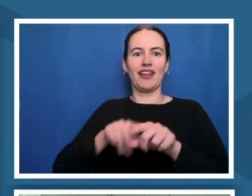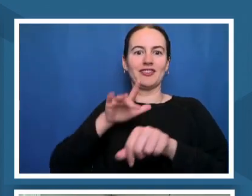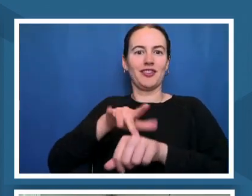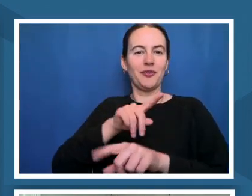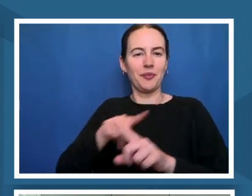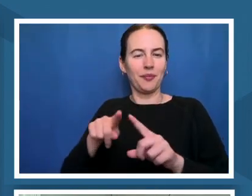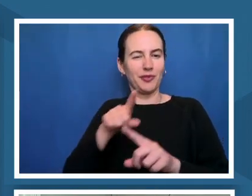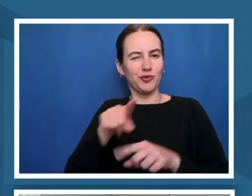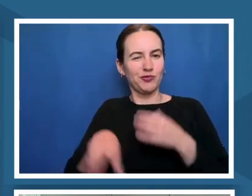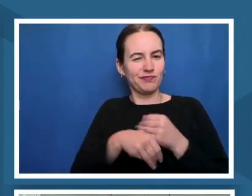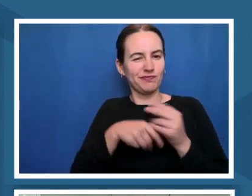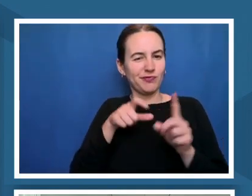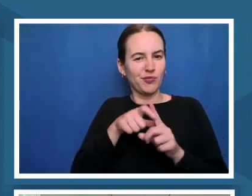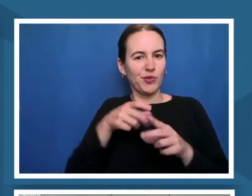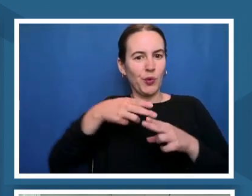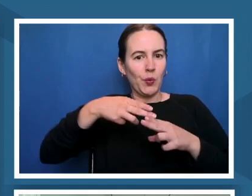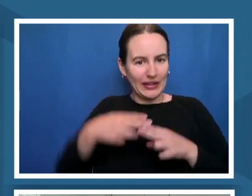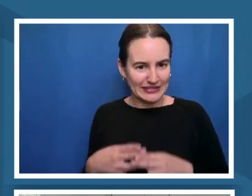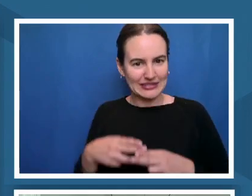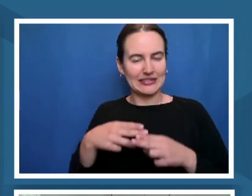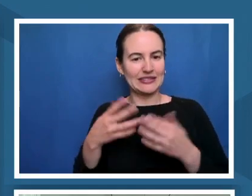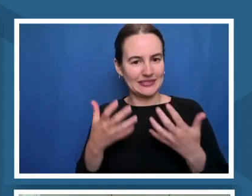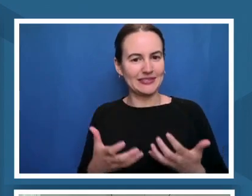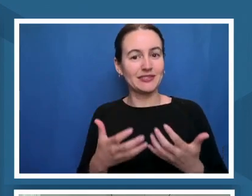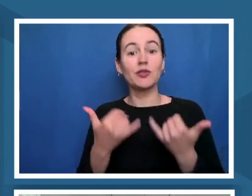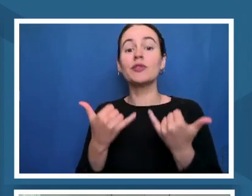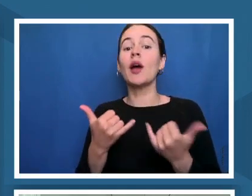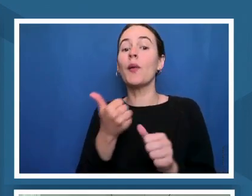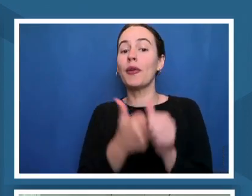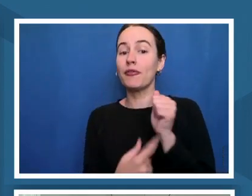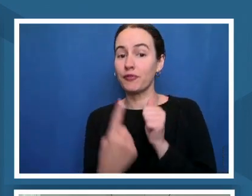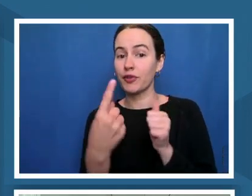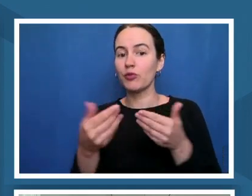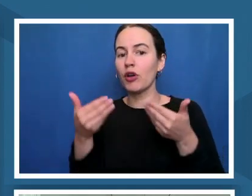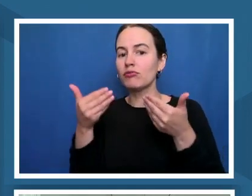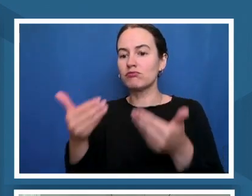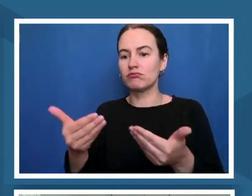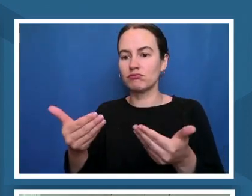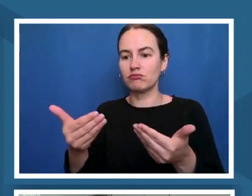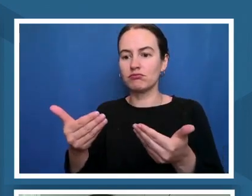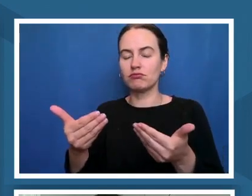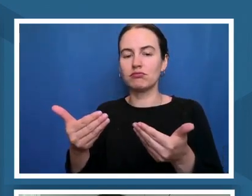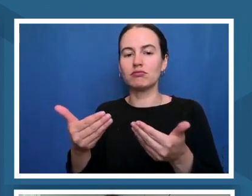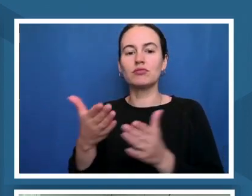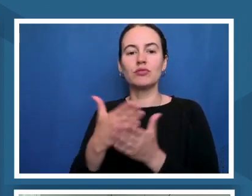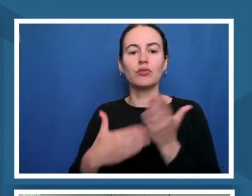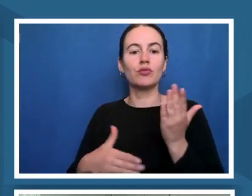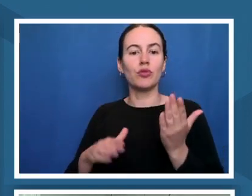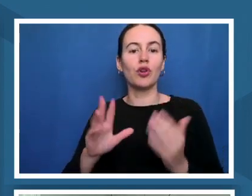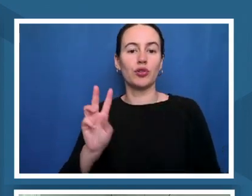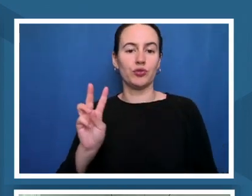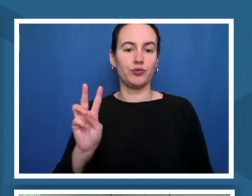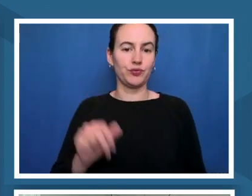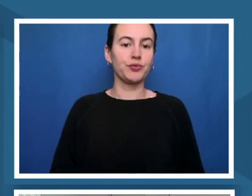okay so for all of us let's move on in your own independent journaling to step